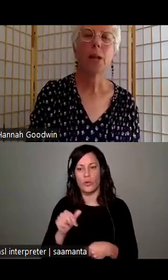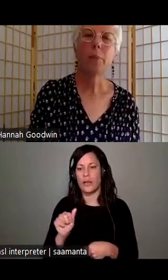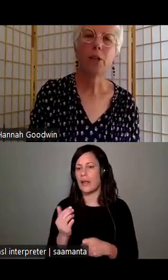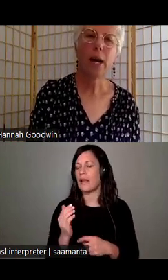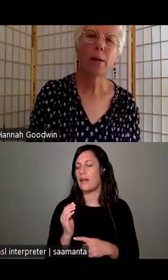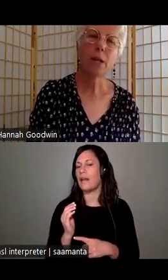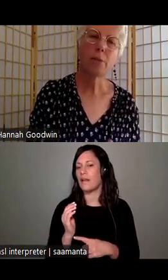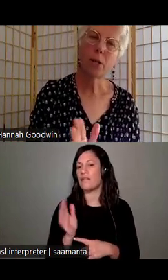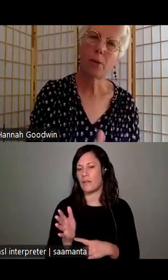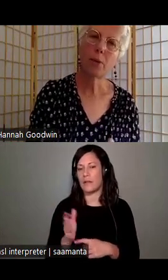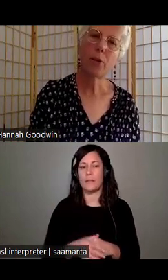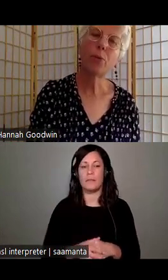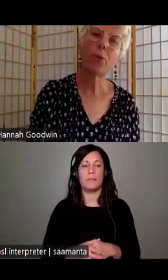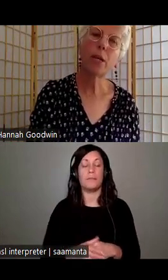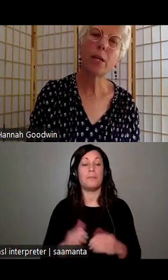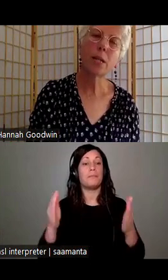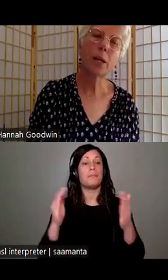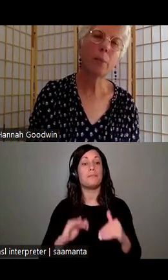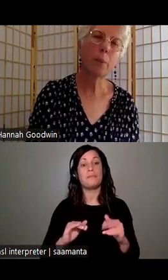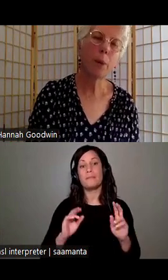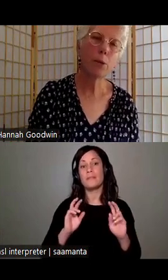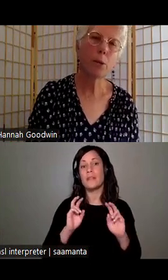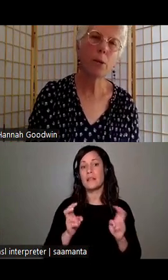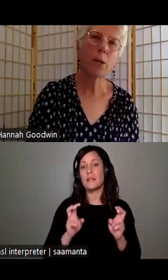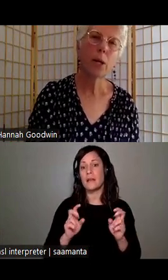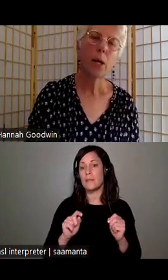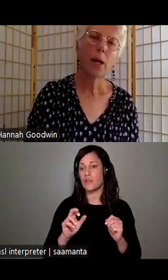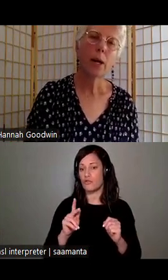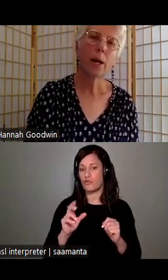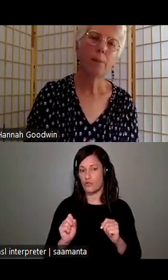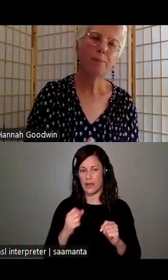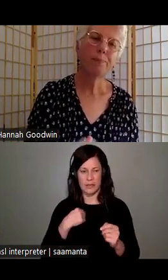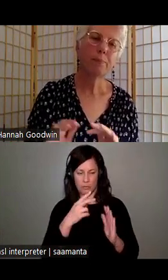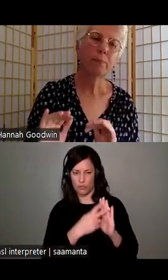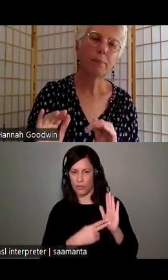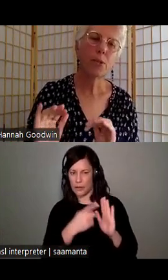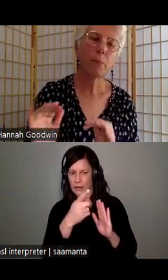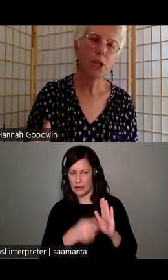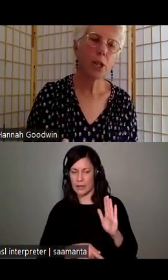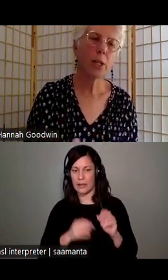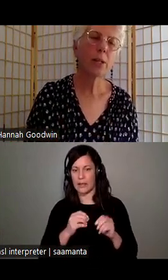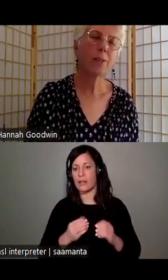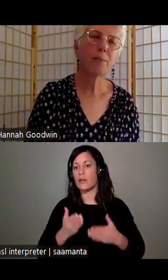The topic tracks, I'm just gonna read through these in the proposal submission form